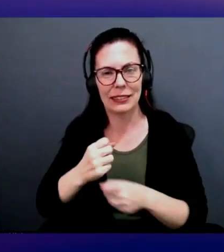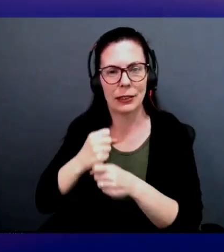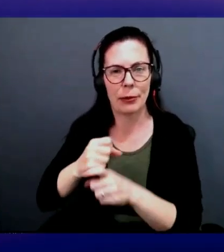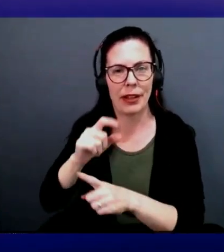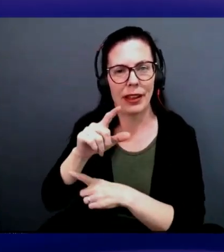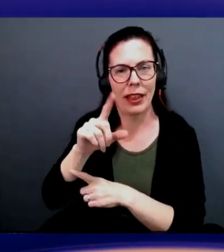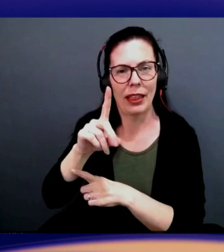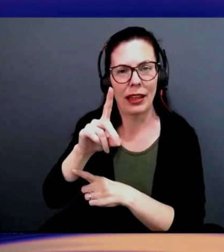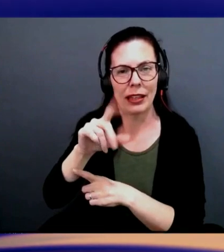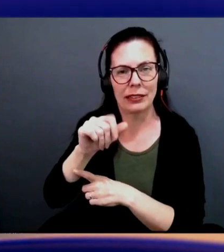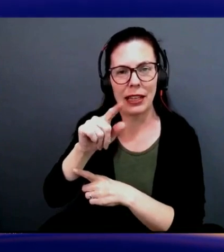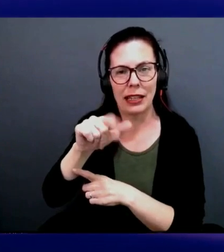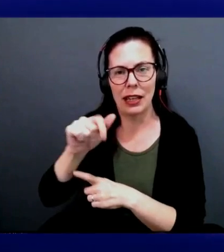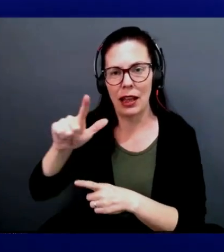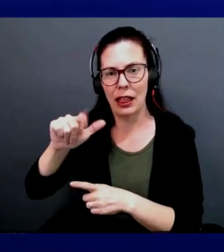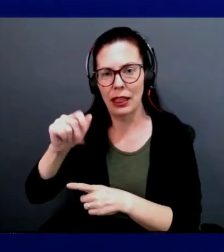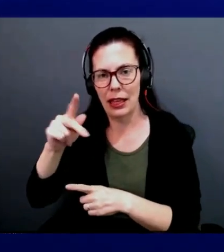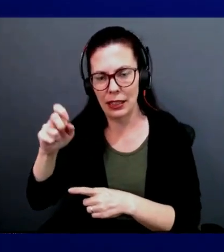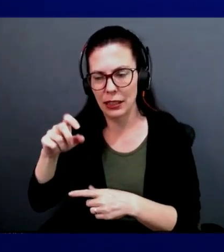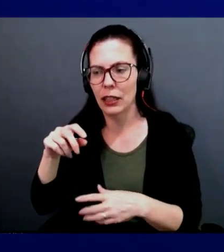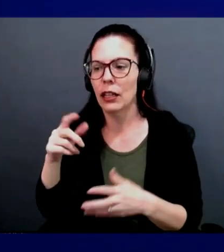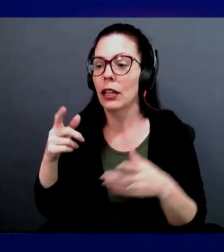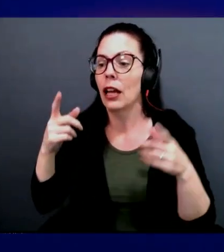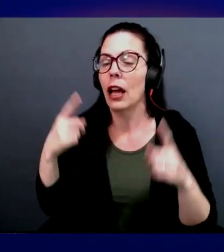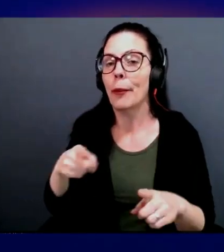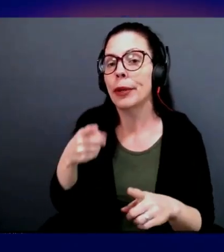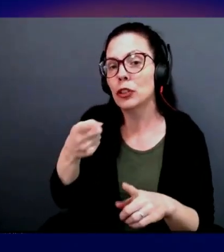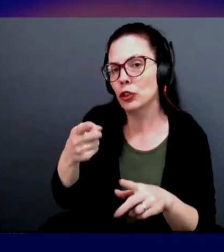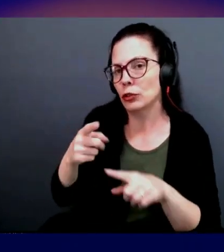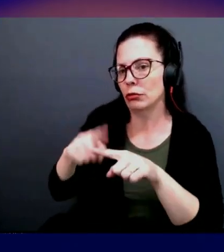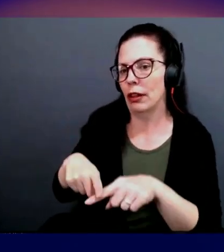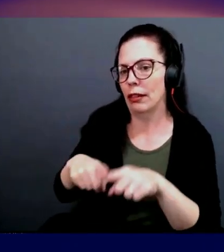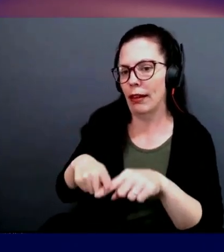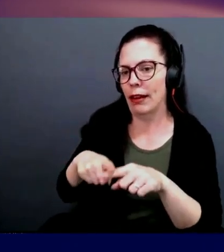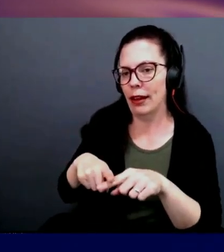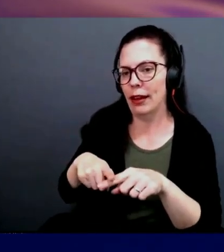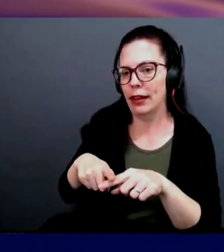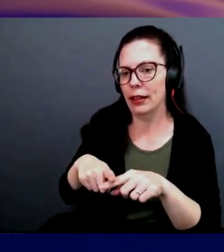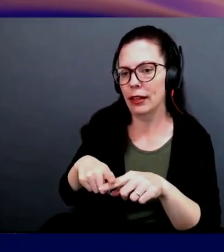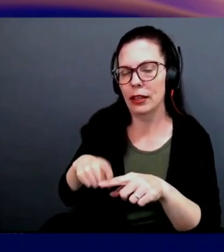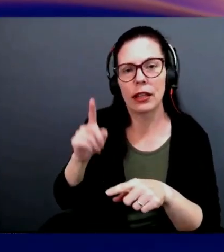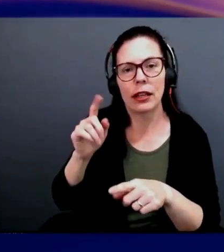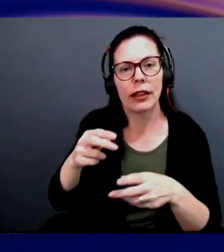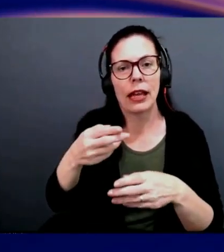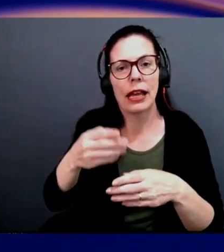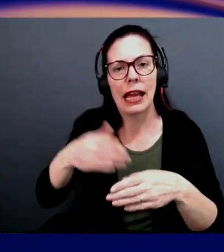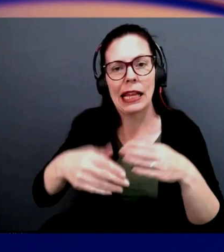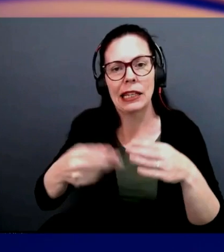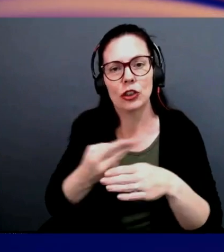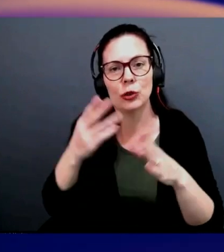what end up happening is that you are relying on end user inputs. So as an end user,